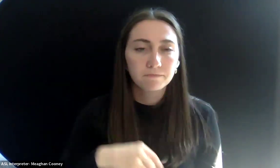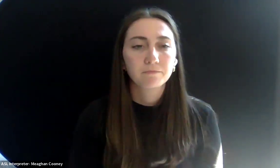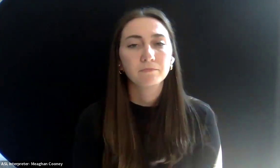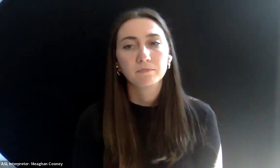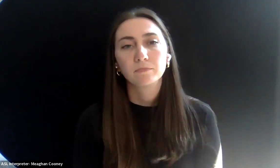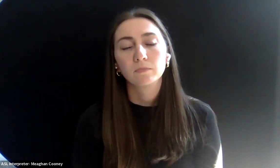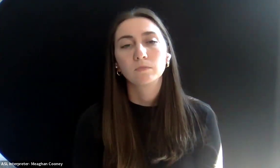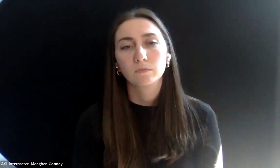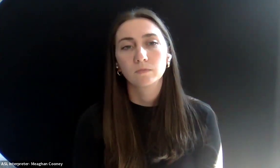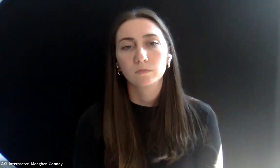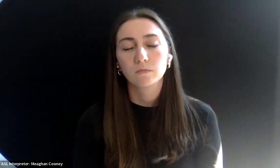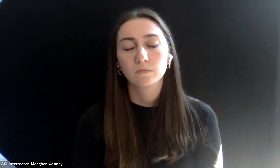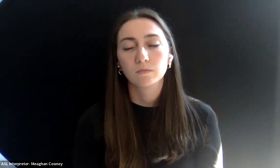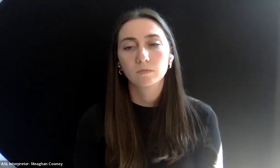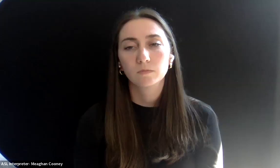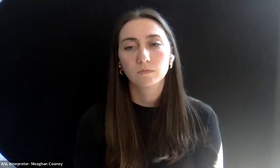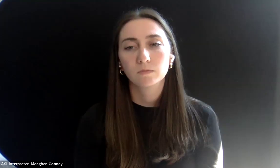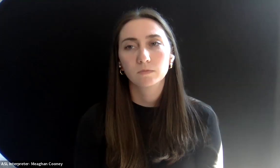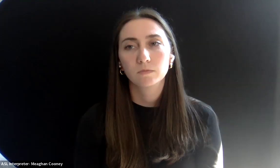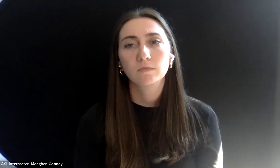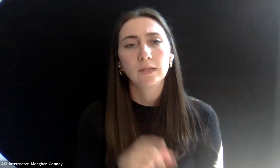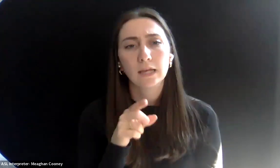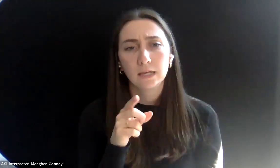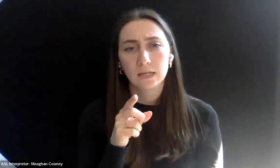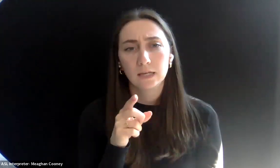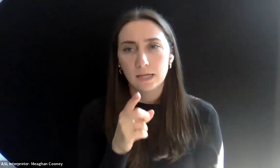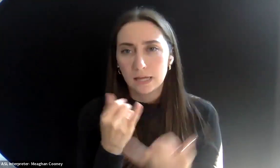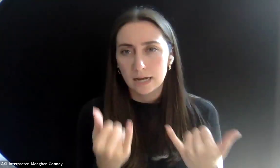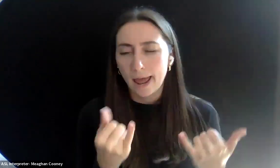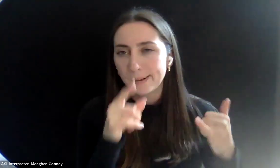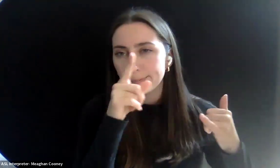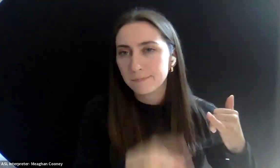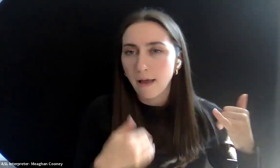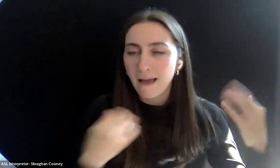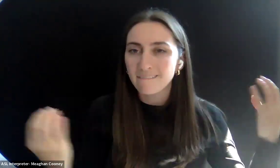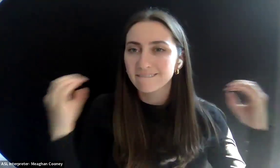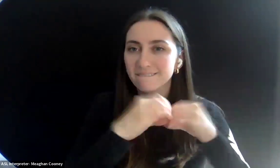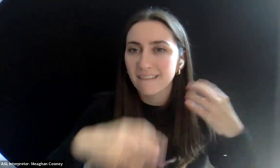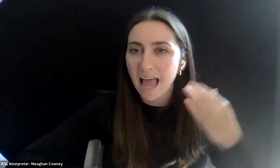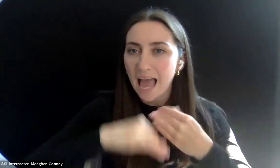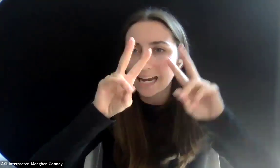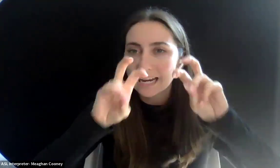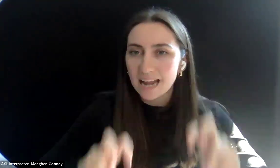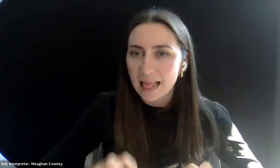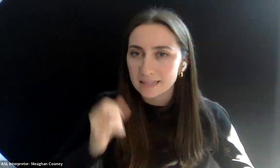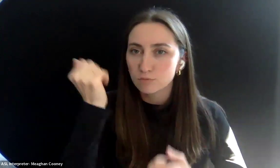So this is where we move into some additional analysis requirements that we're proposing for EIR.